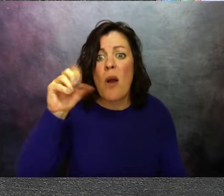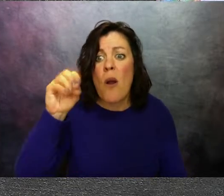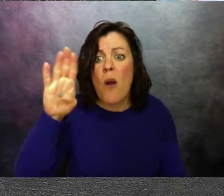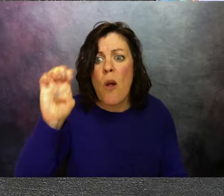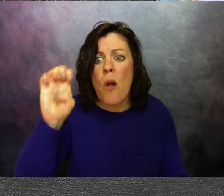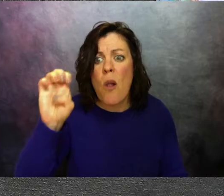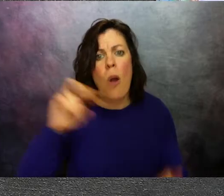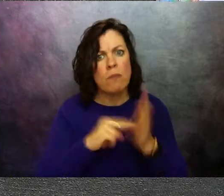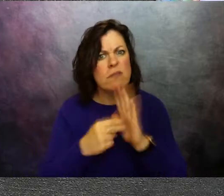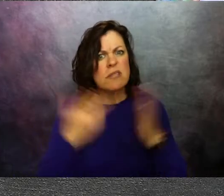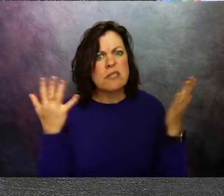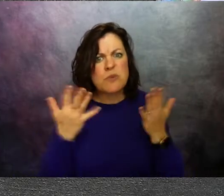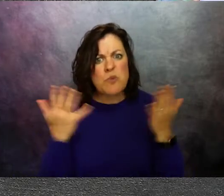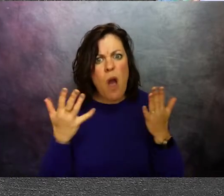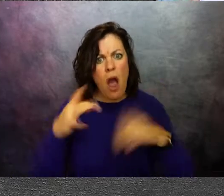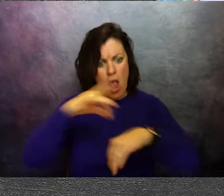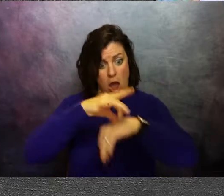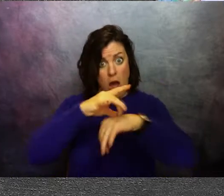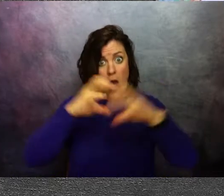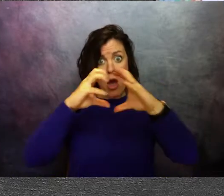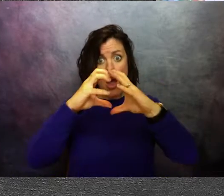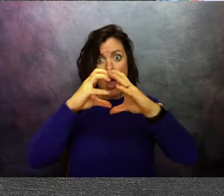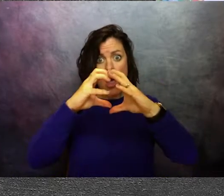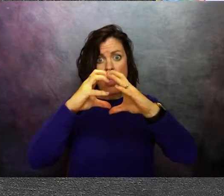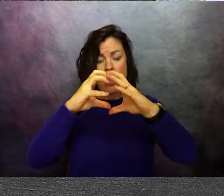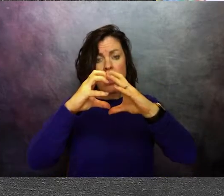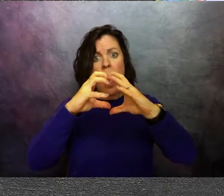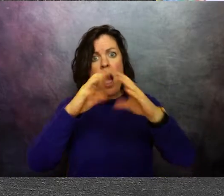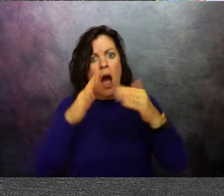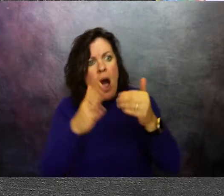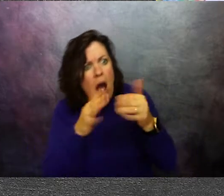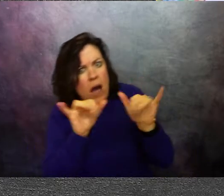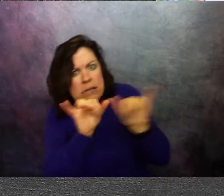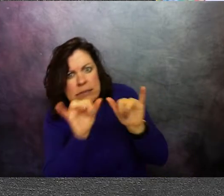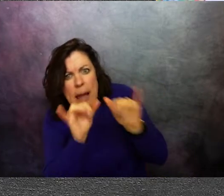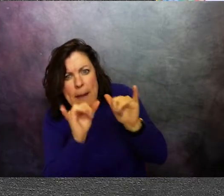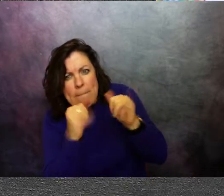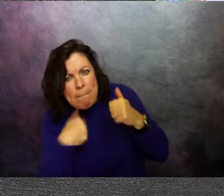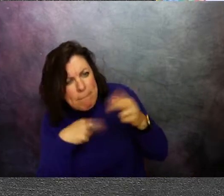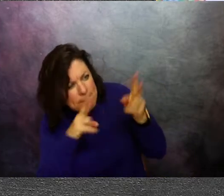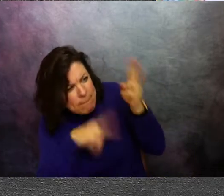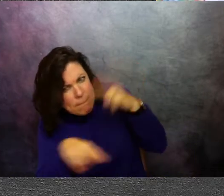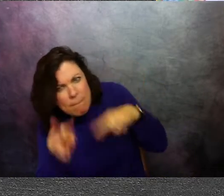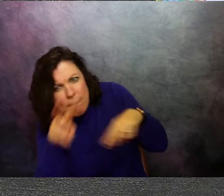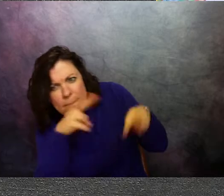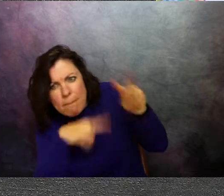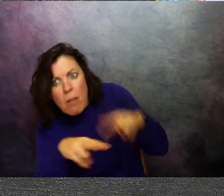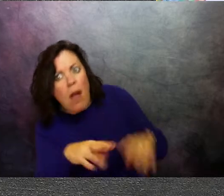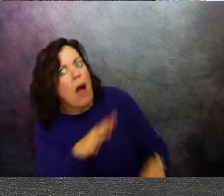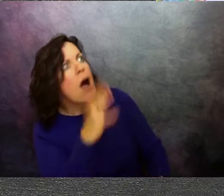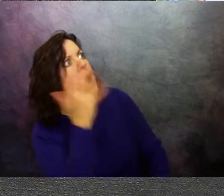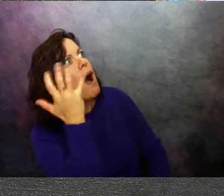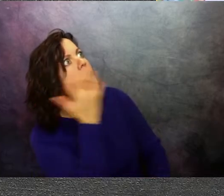of our planet earth. Wow. Like outer space.